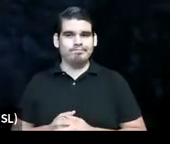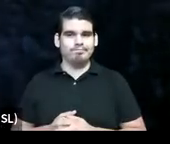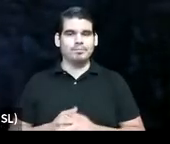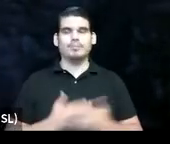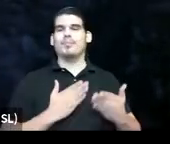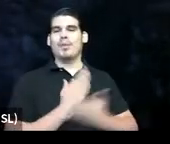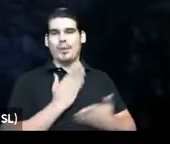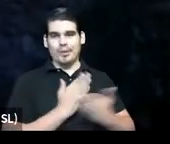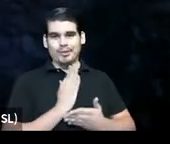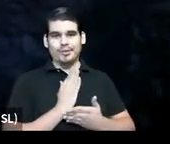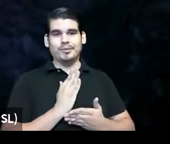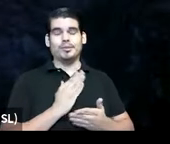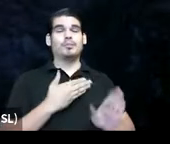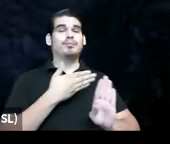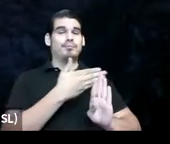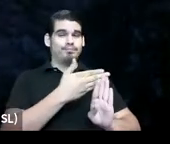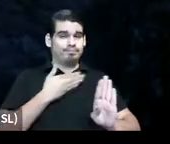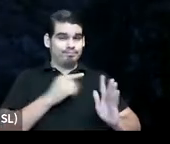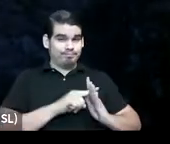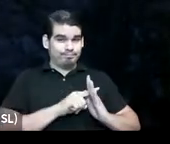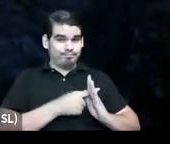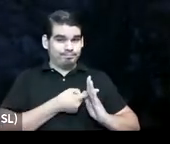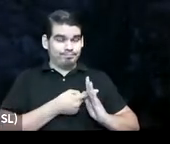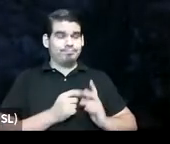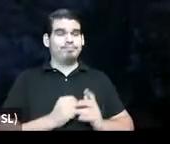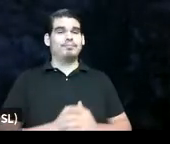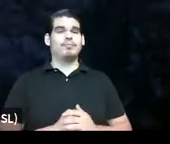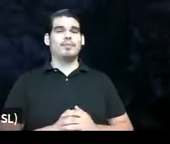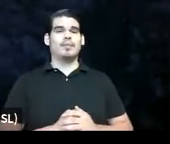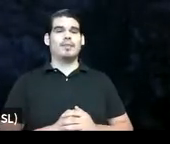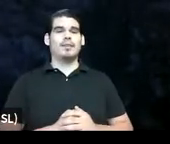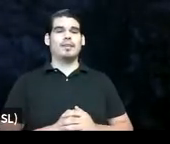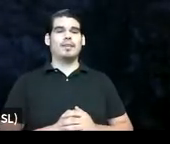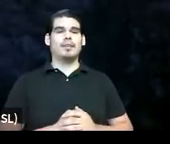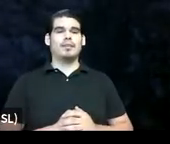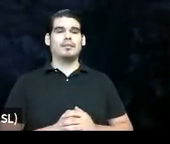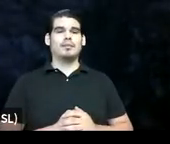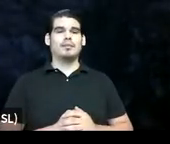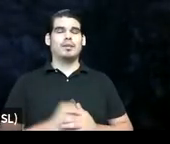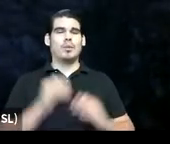could speak more on to this, as this is her her idea. This is her resolution baby and